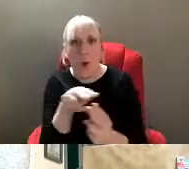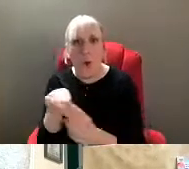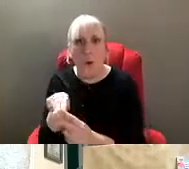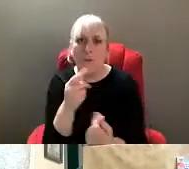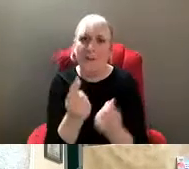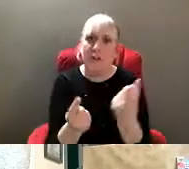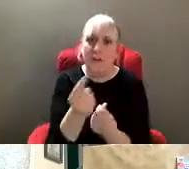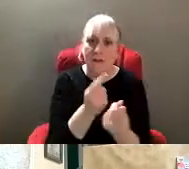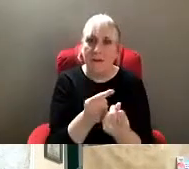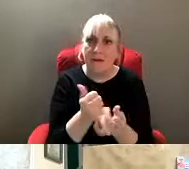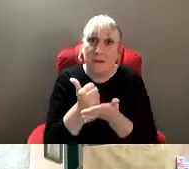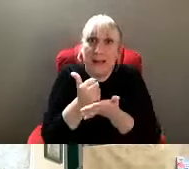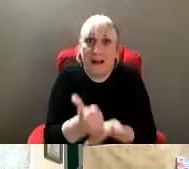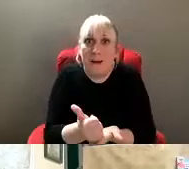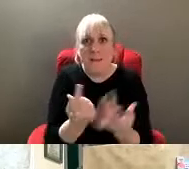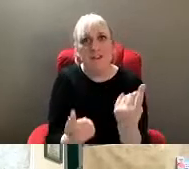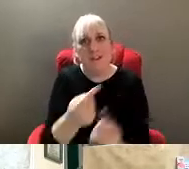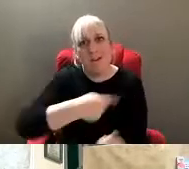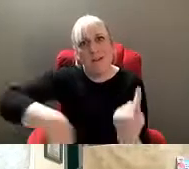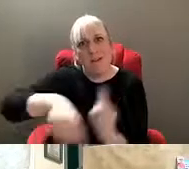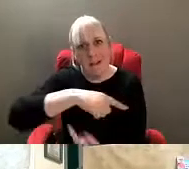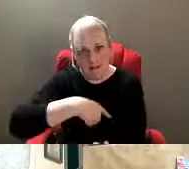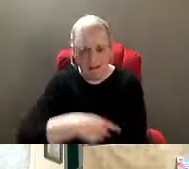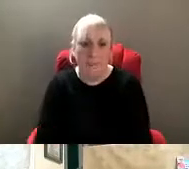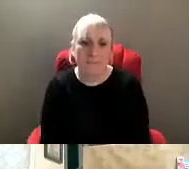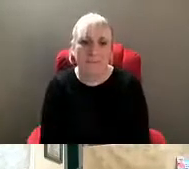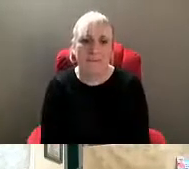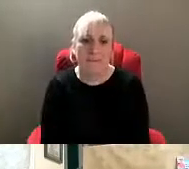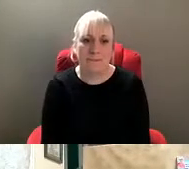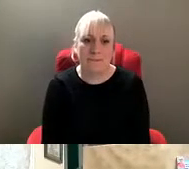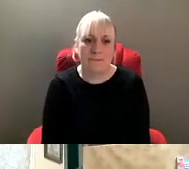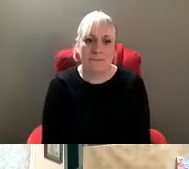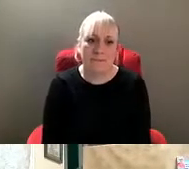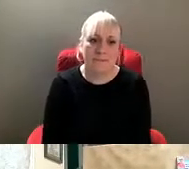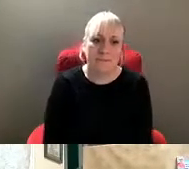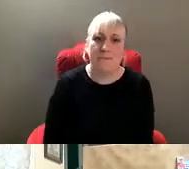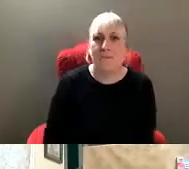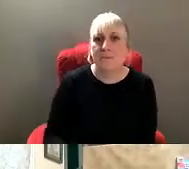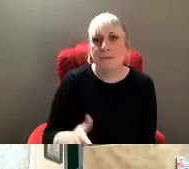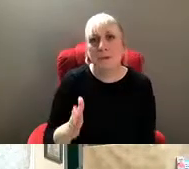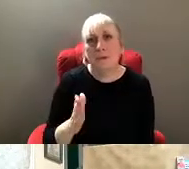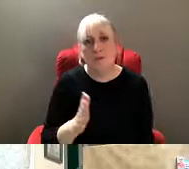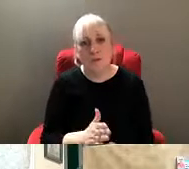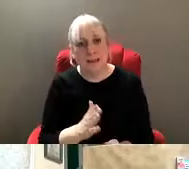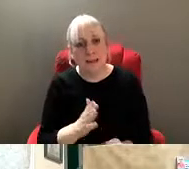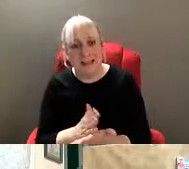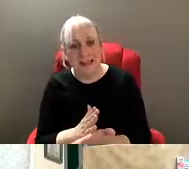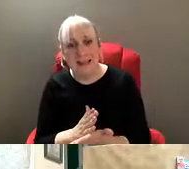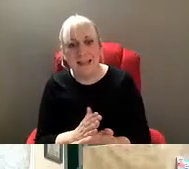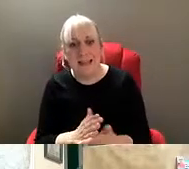it's not something that the network uh i call it inwood i-n-n-w-w-d